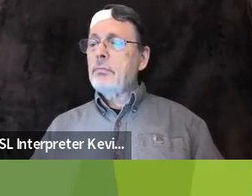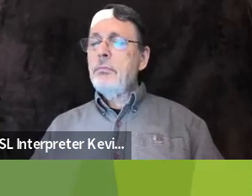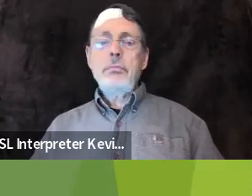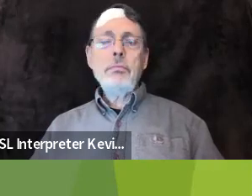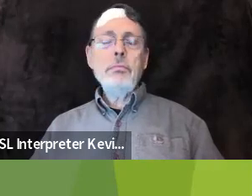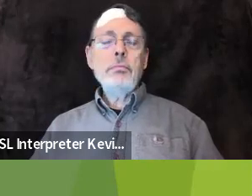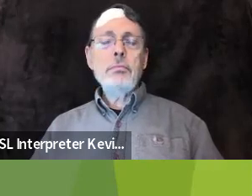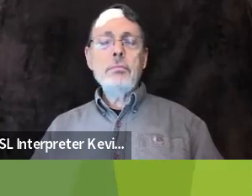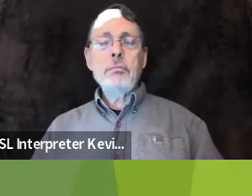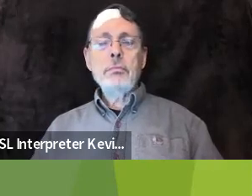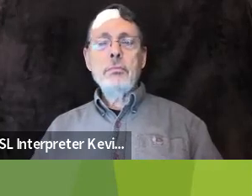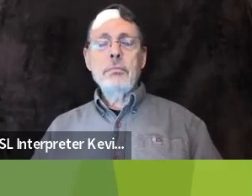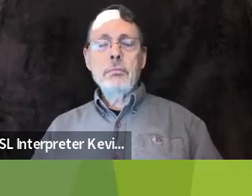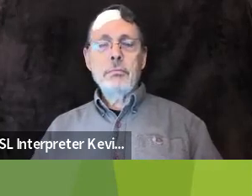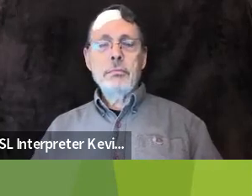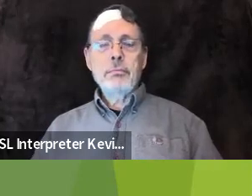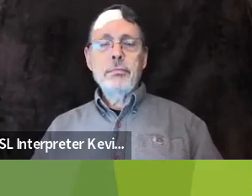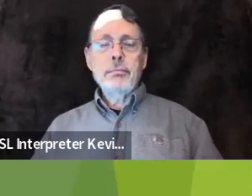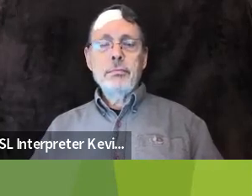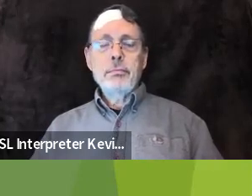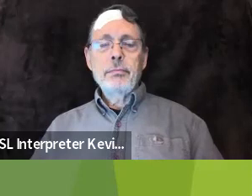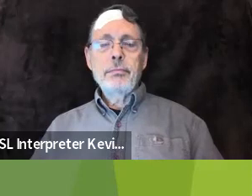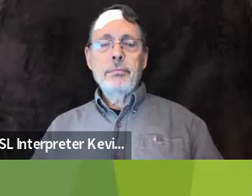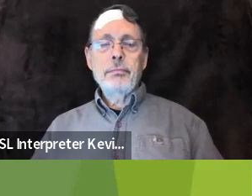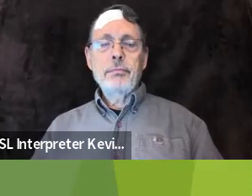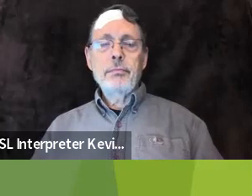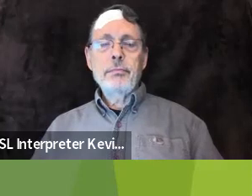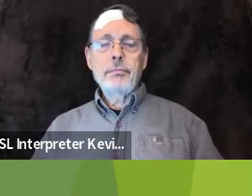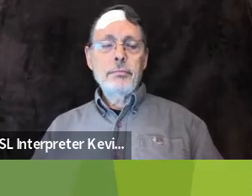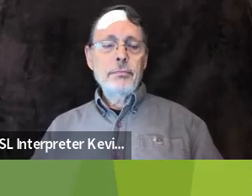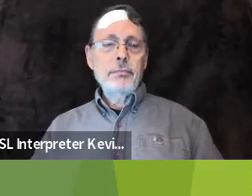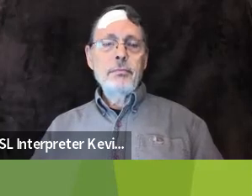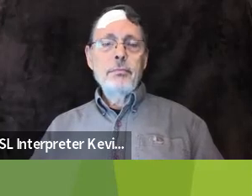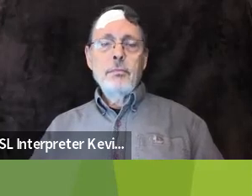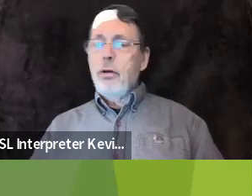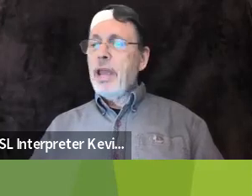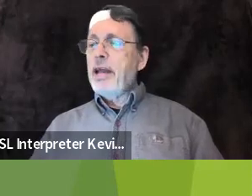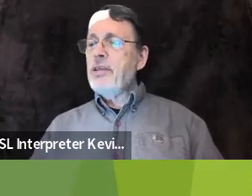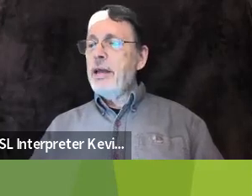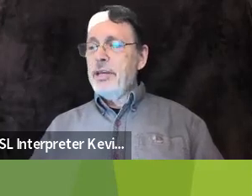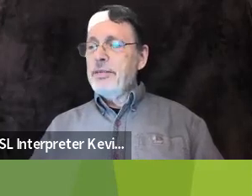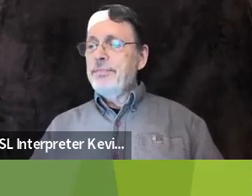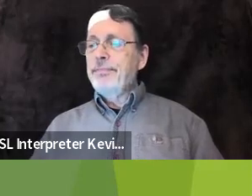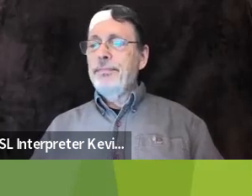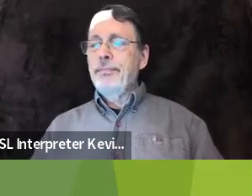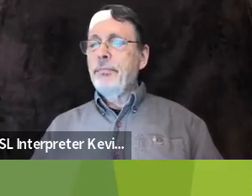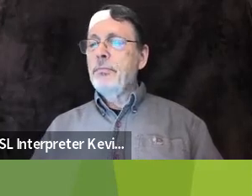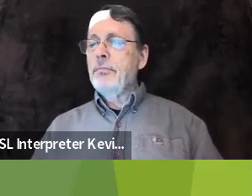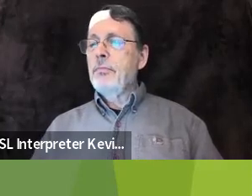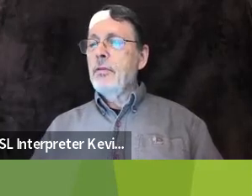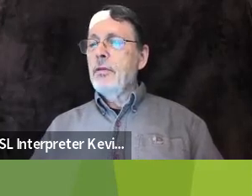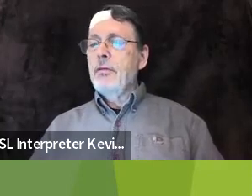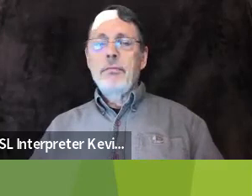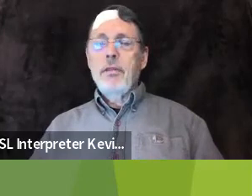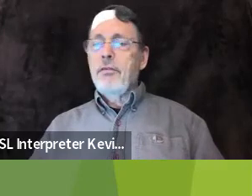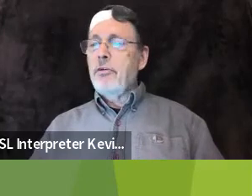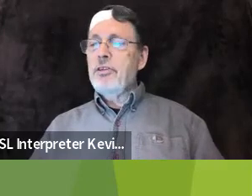Okay, next slide, please.